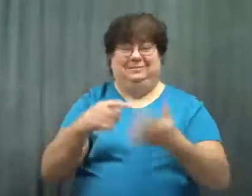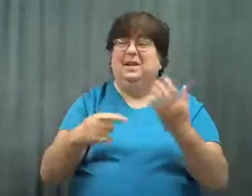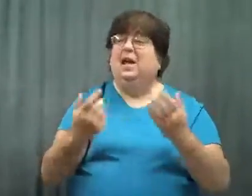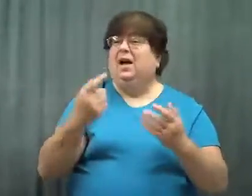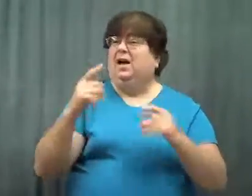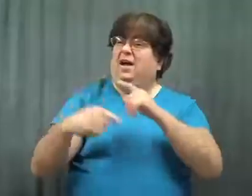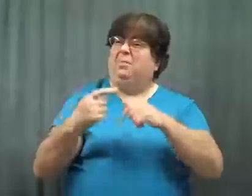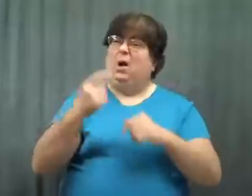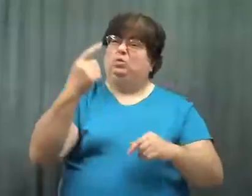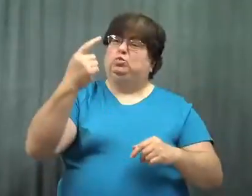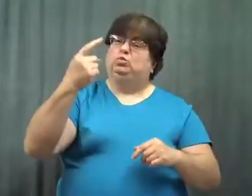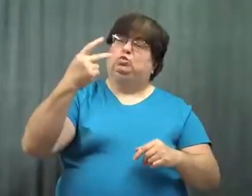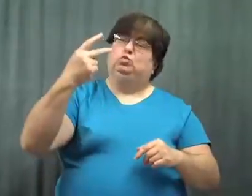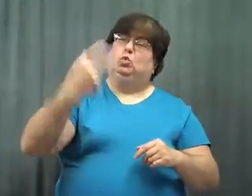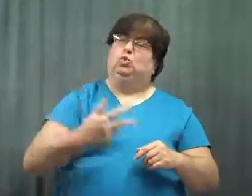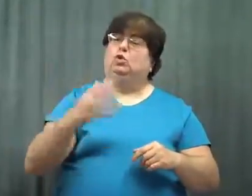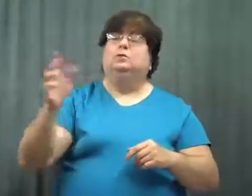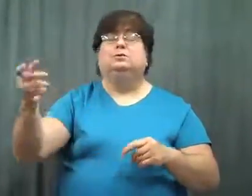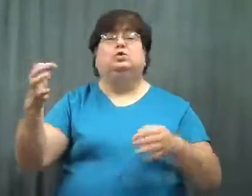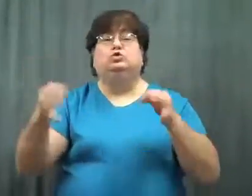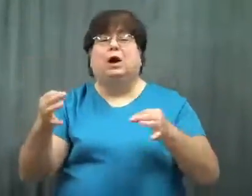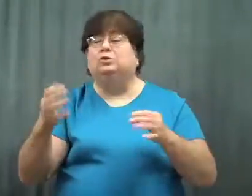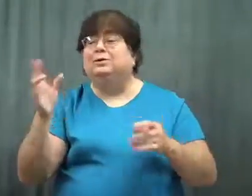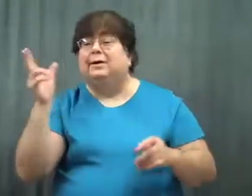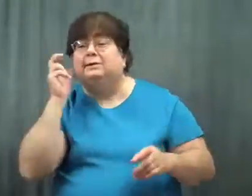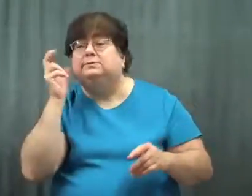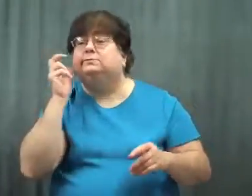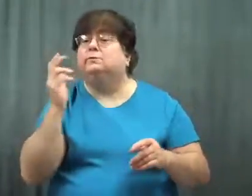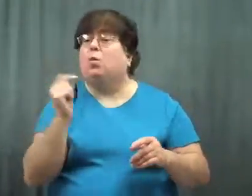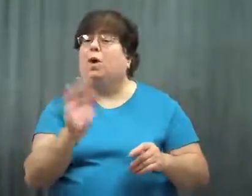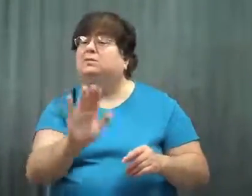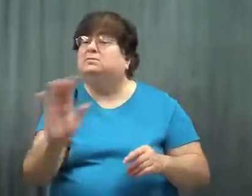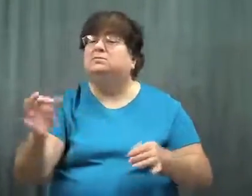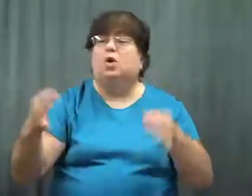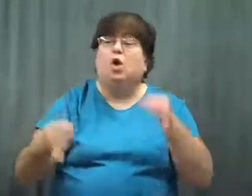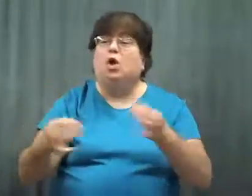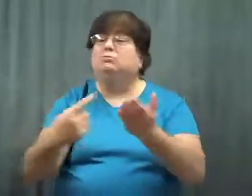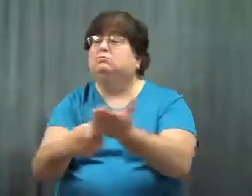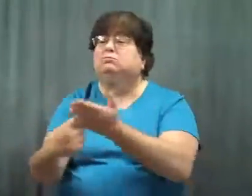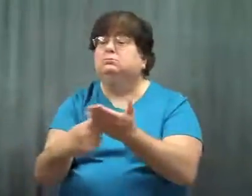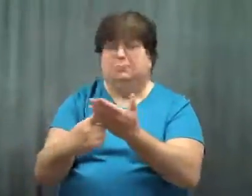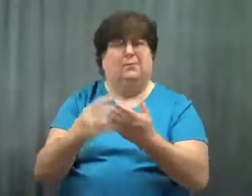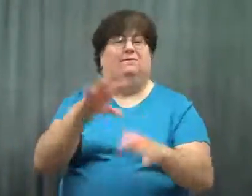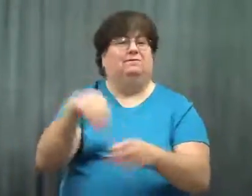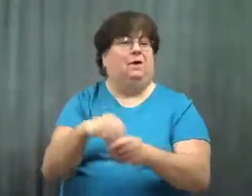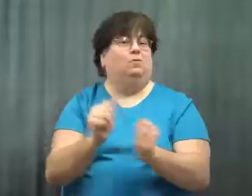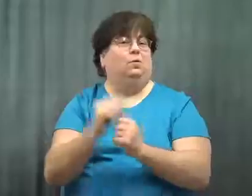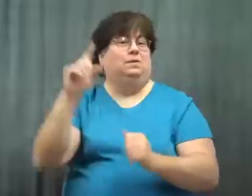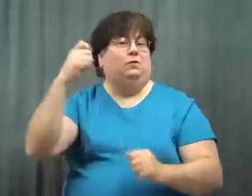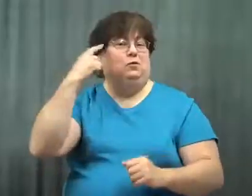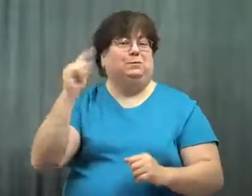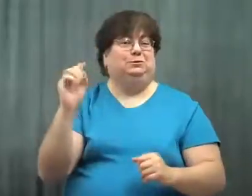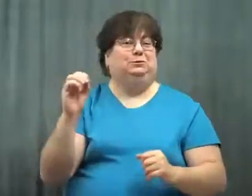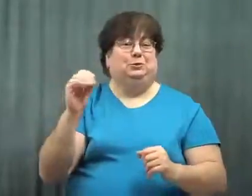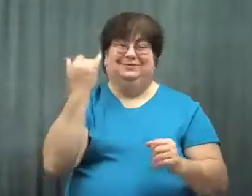About two thirds of the cases before the court involve the government in some way.